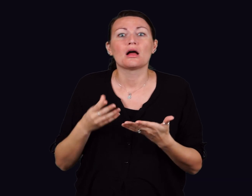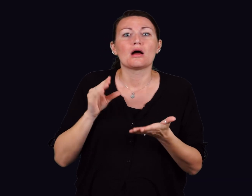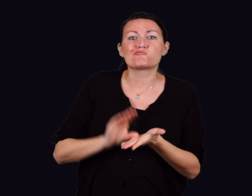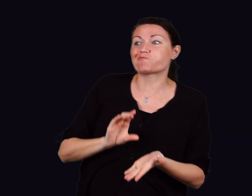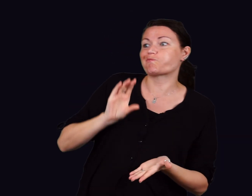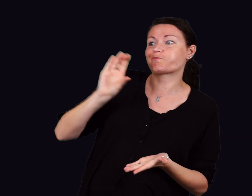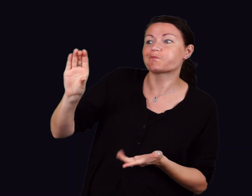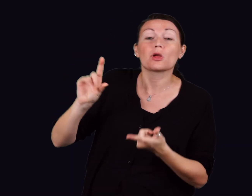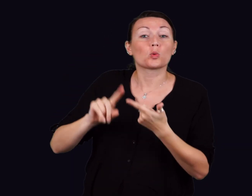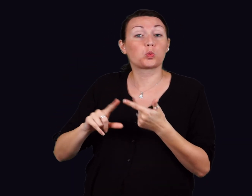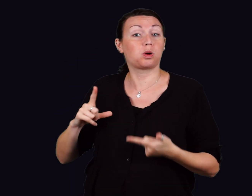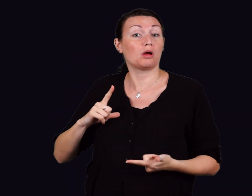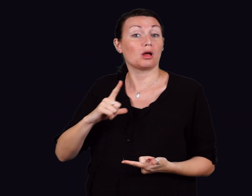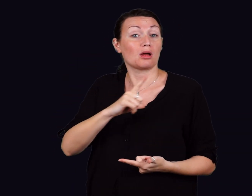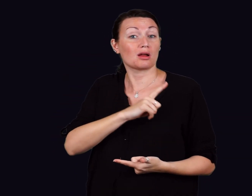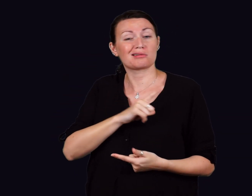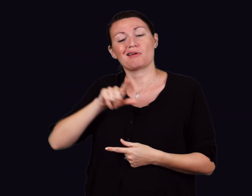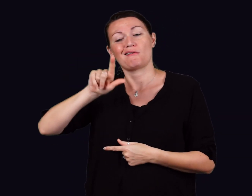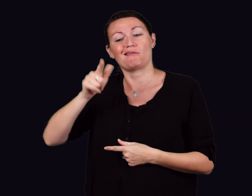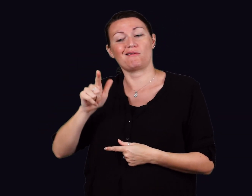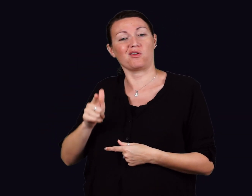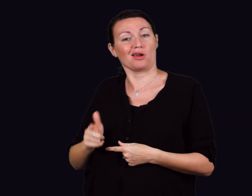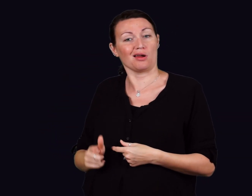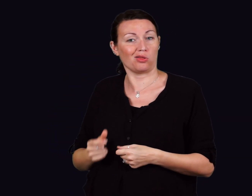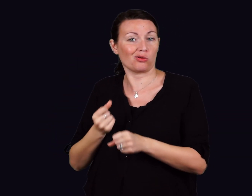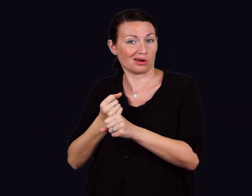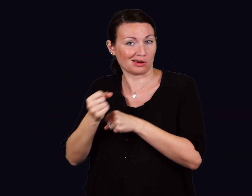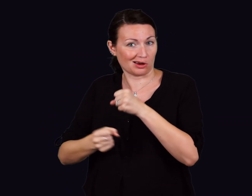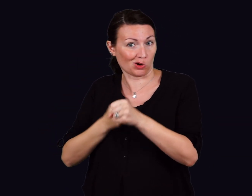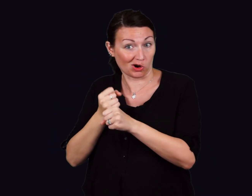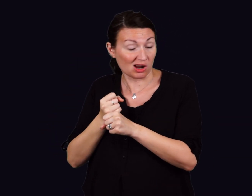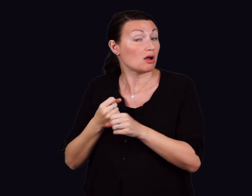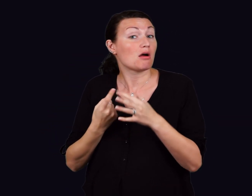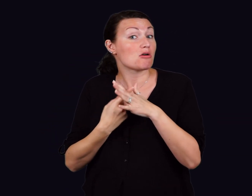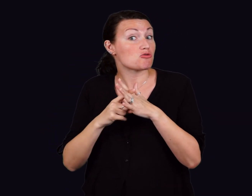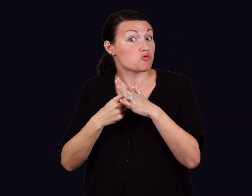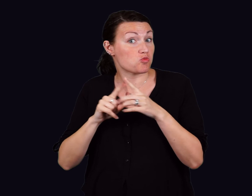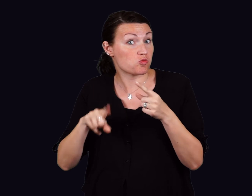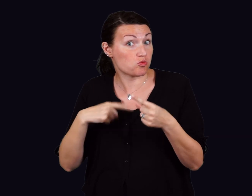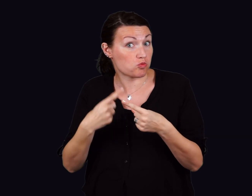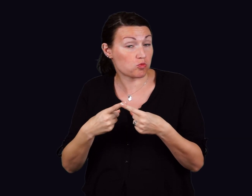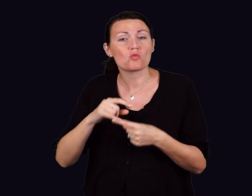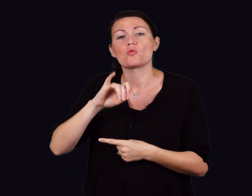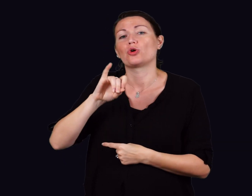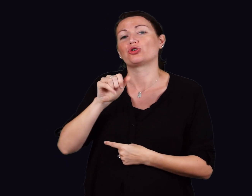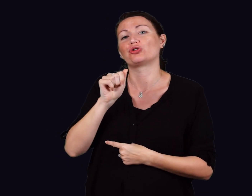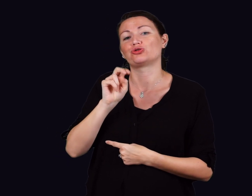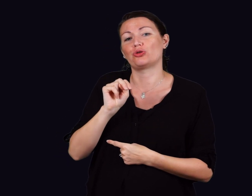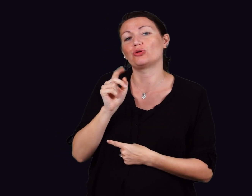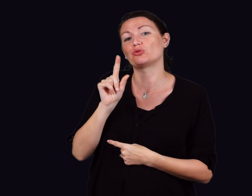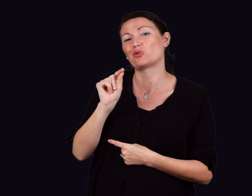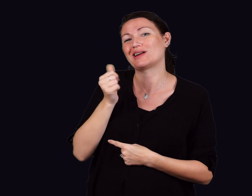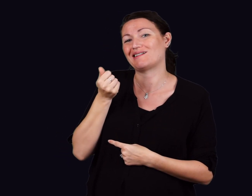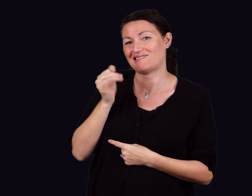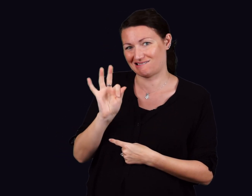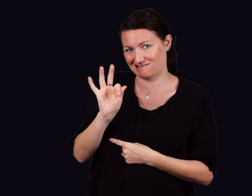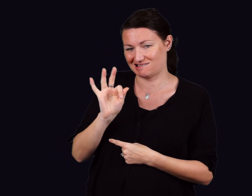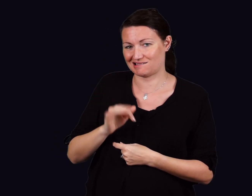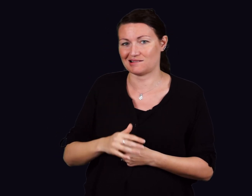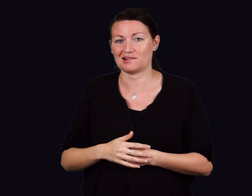to the Legislature every other year, starting in January 2019